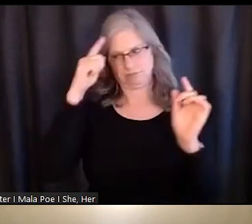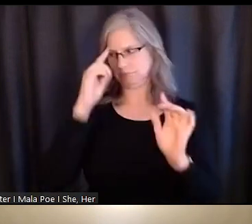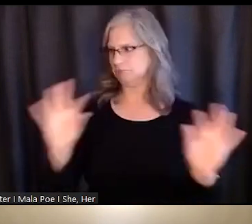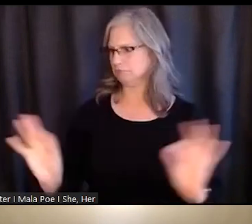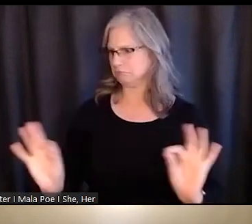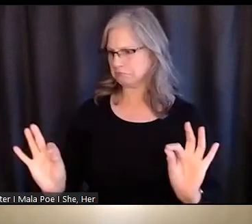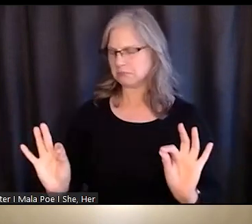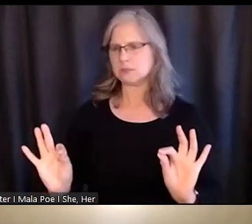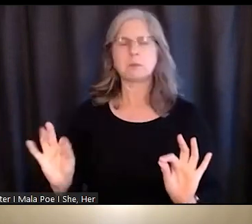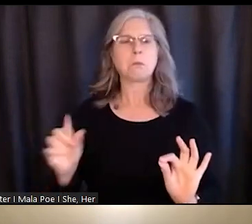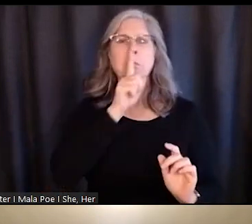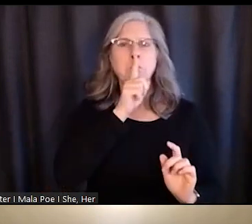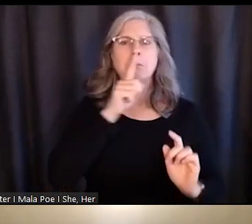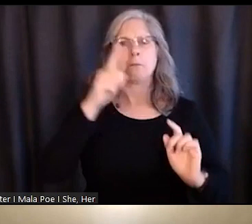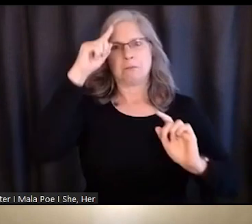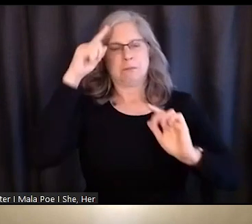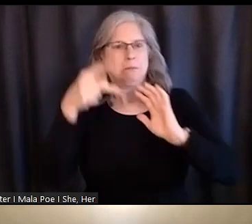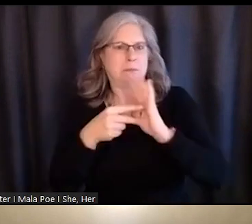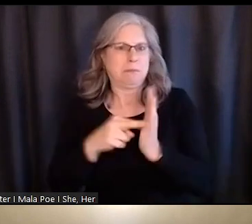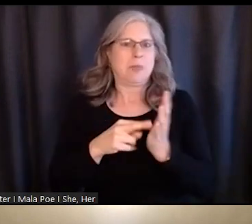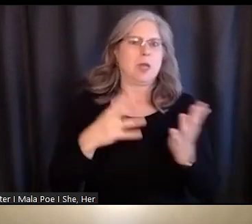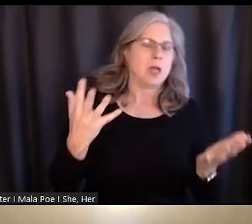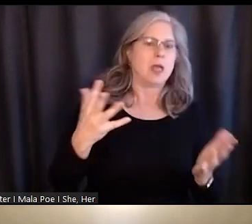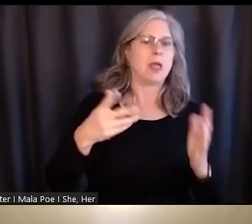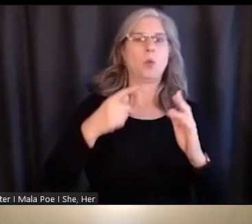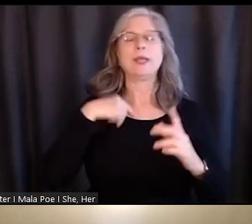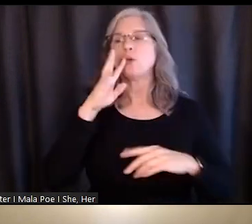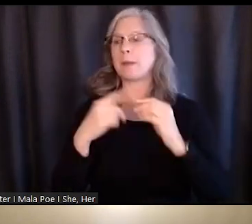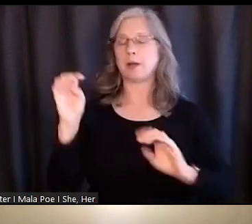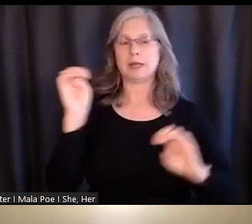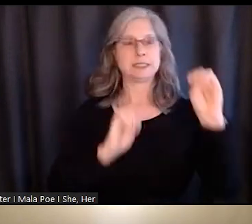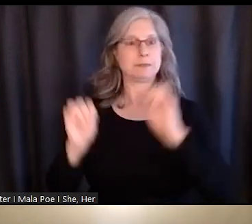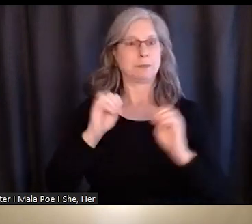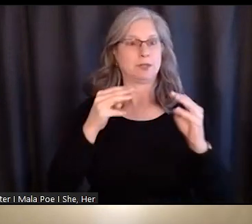And importance is often downplayed because we often use things like the experimental method. In the experimental method,